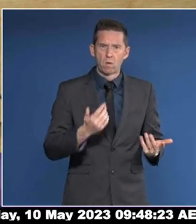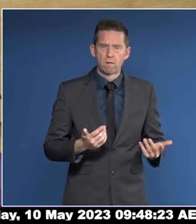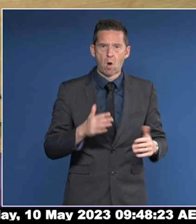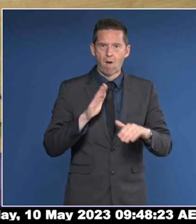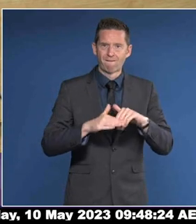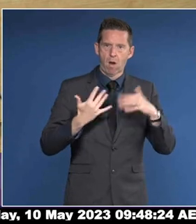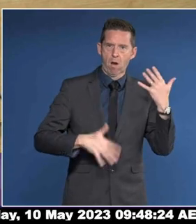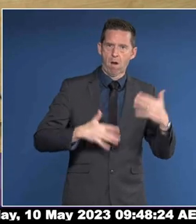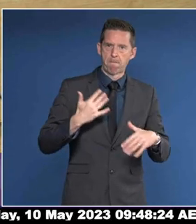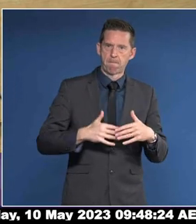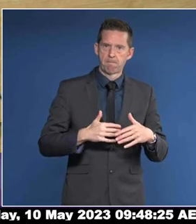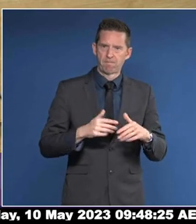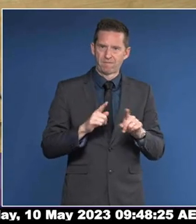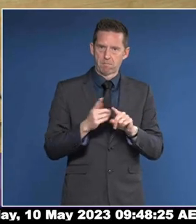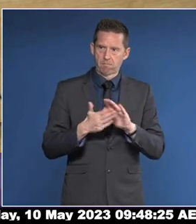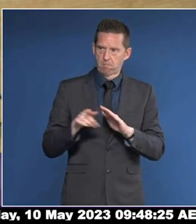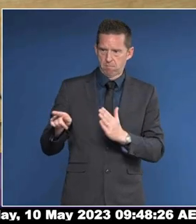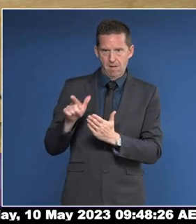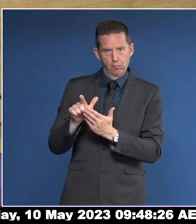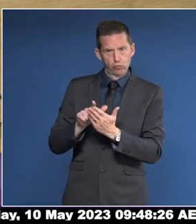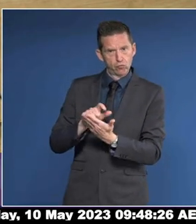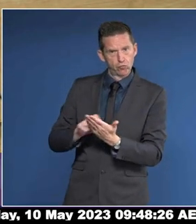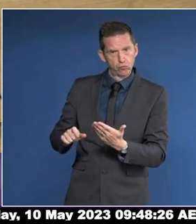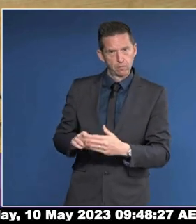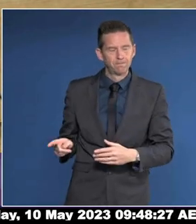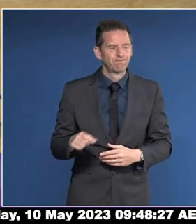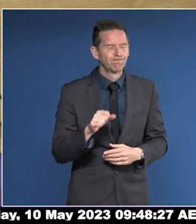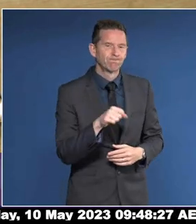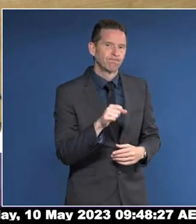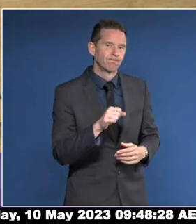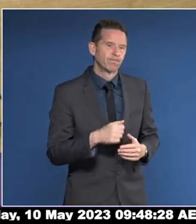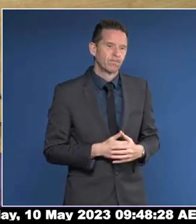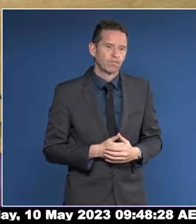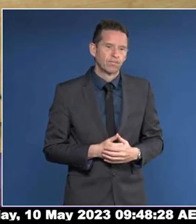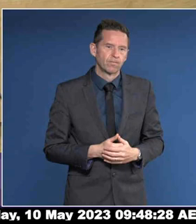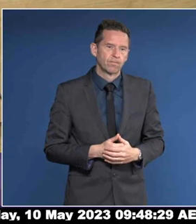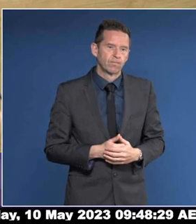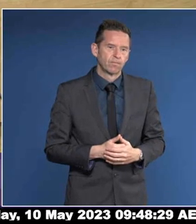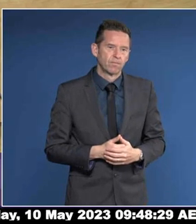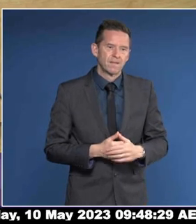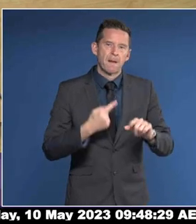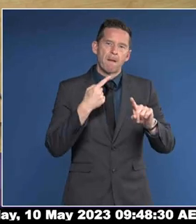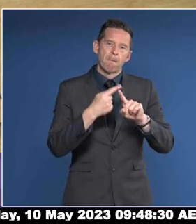described in the Child Protection Act? Yes, and there were matters that, following investigation and assessment,